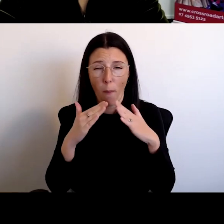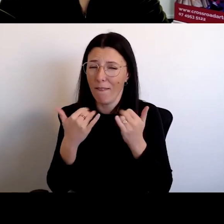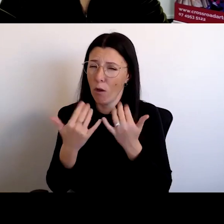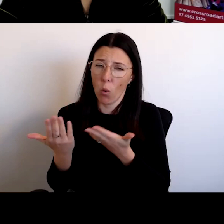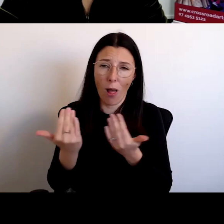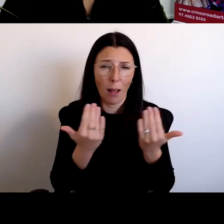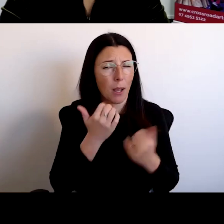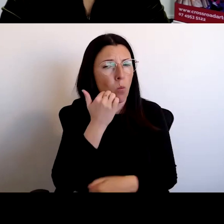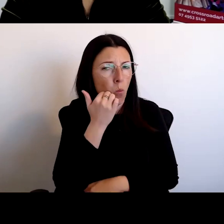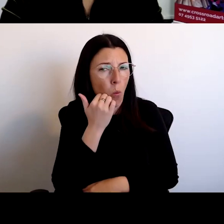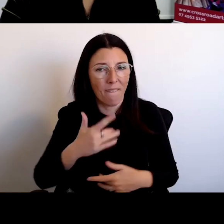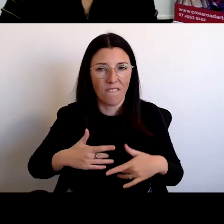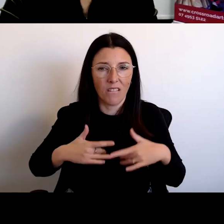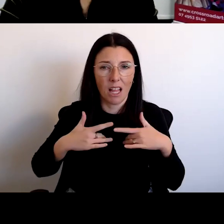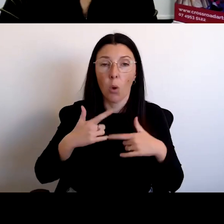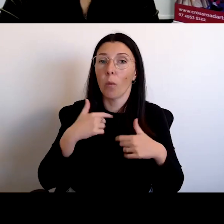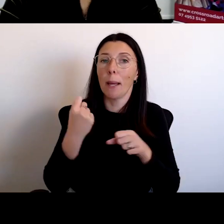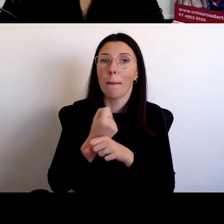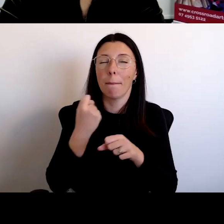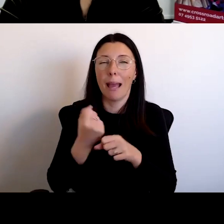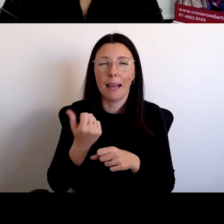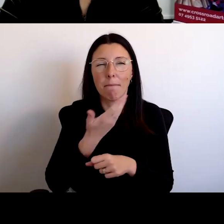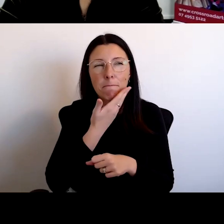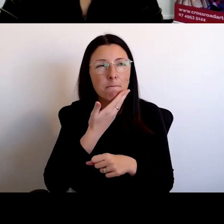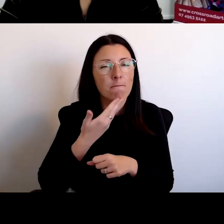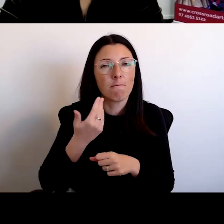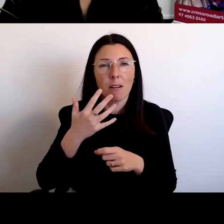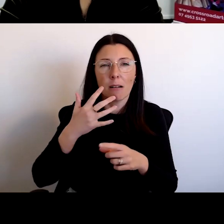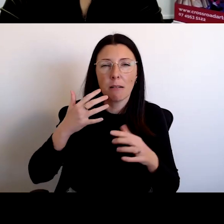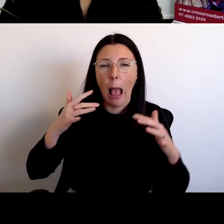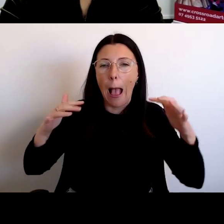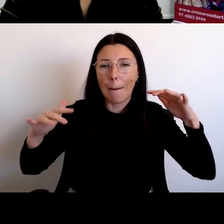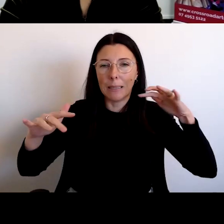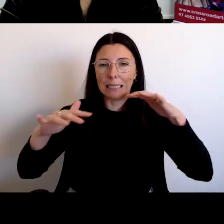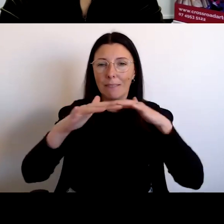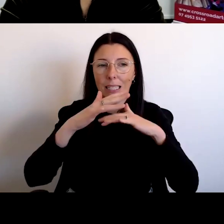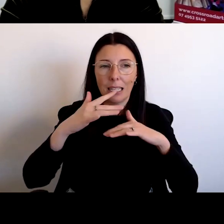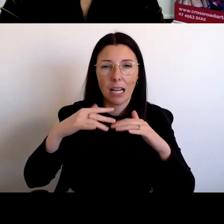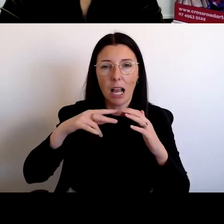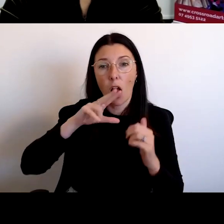We created this lovely atmosphere with a reading from Visual by our associate